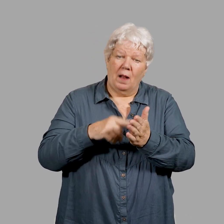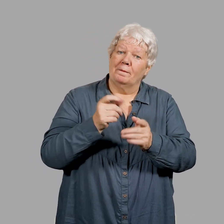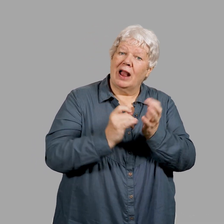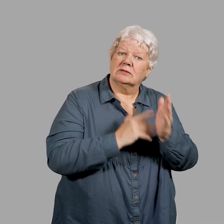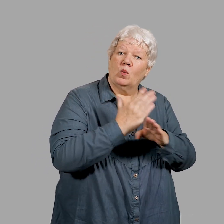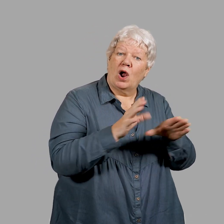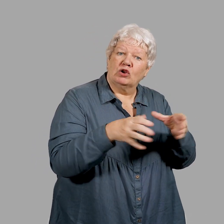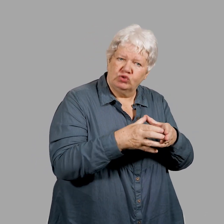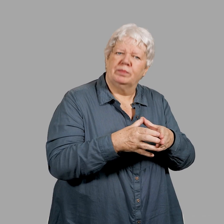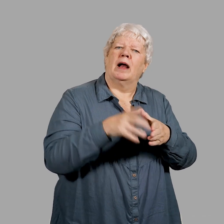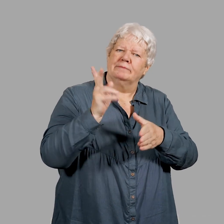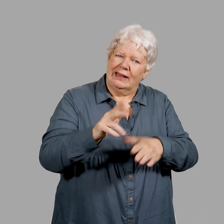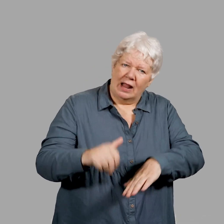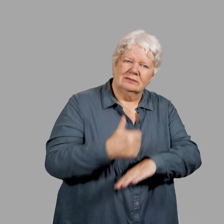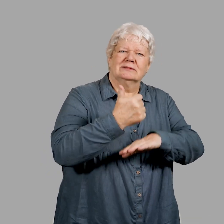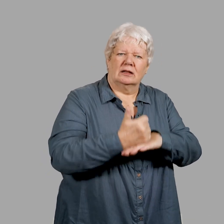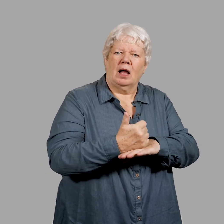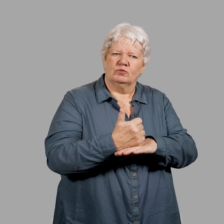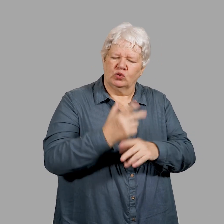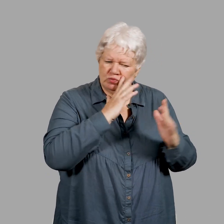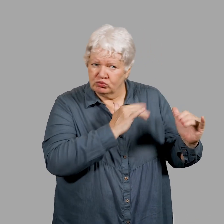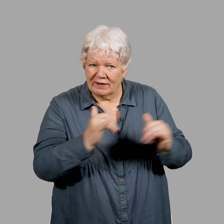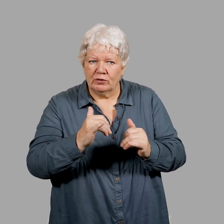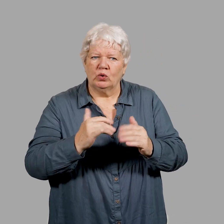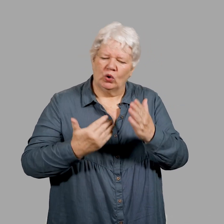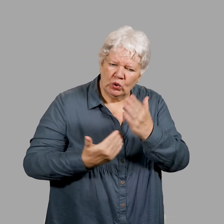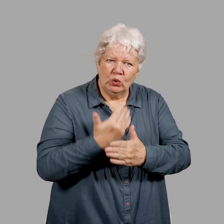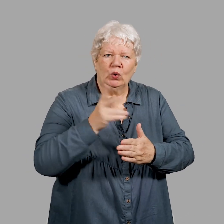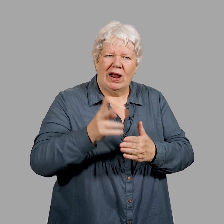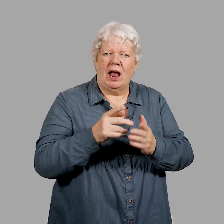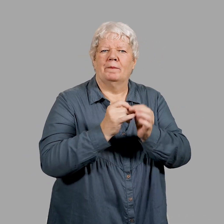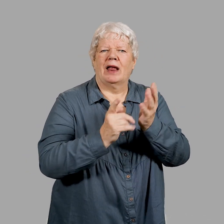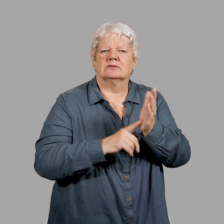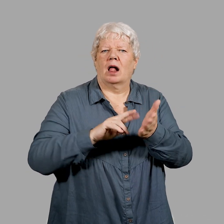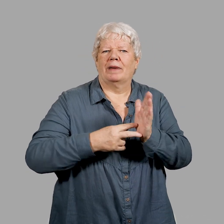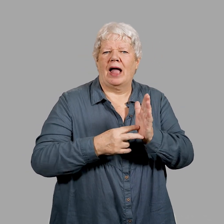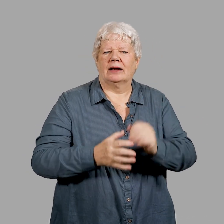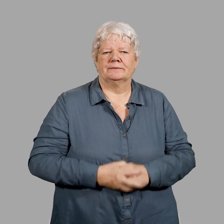BSL working group reconvened to review and renew BSLP.